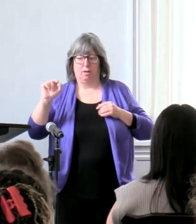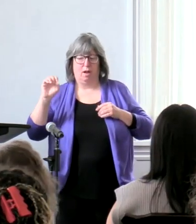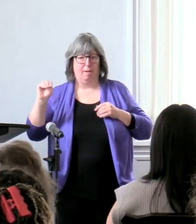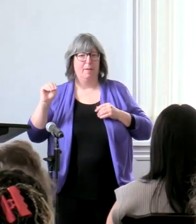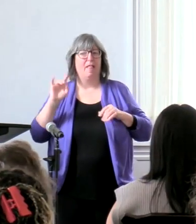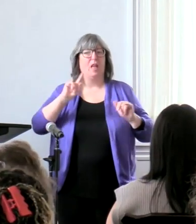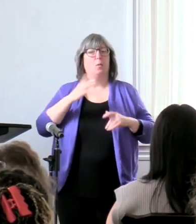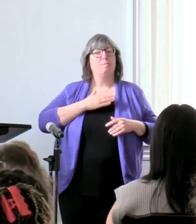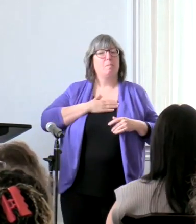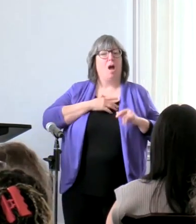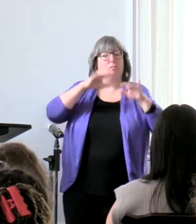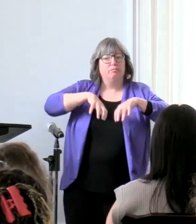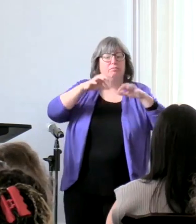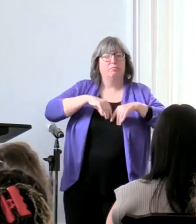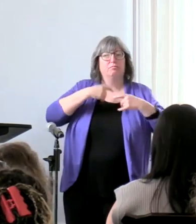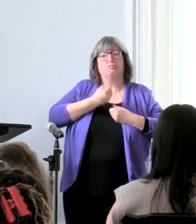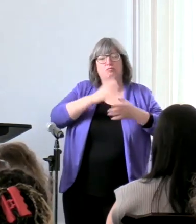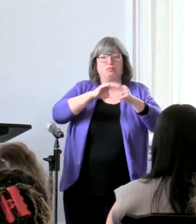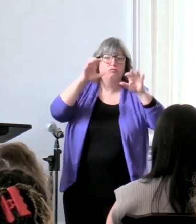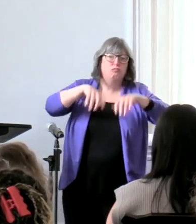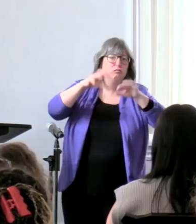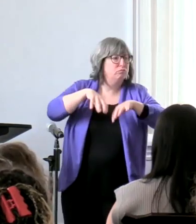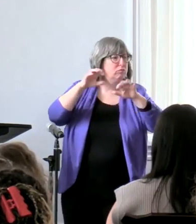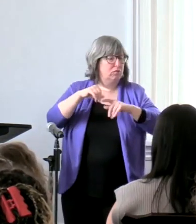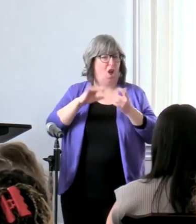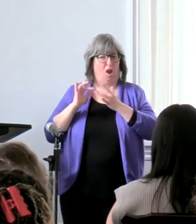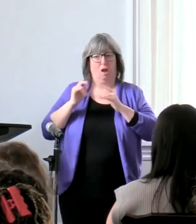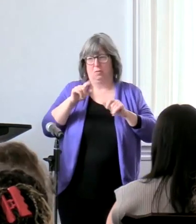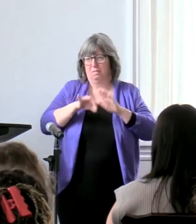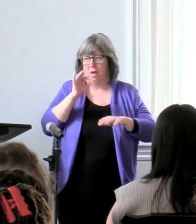That's where you will find my blog. But anyway, I just want to thank you for the award.